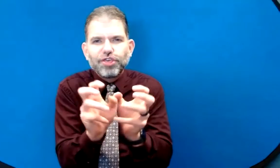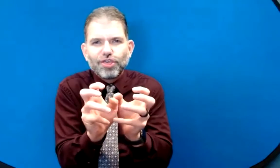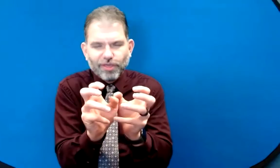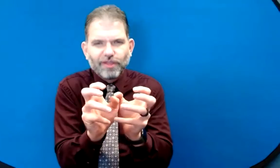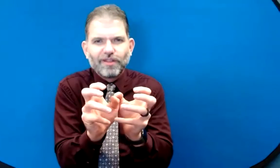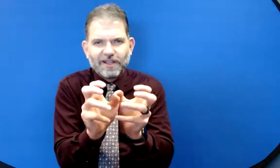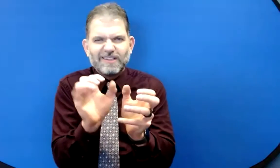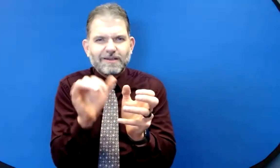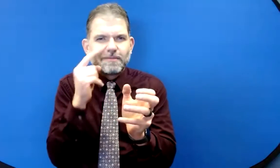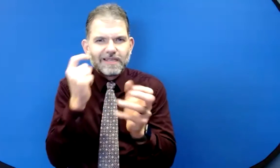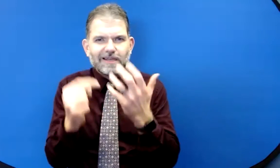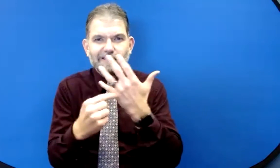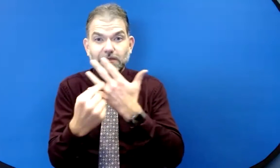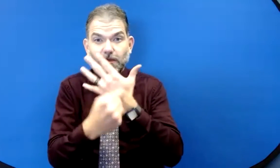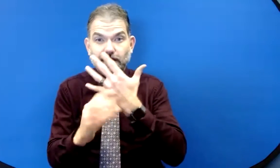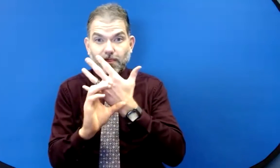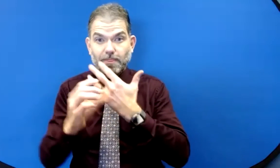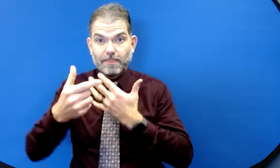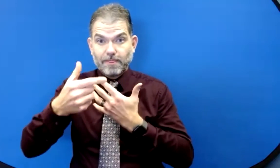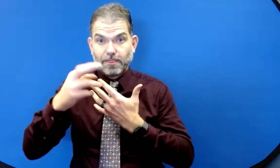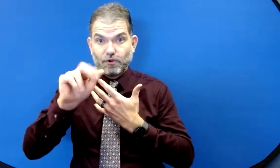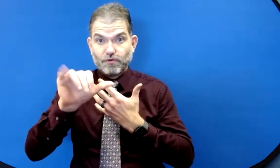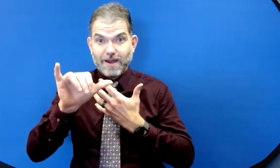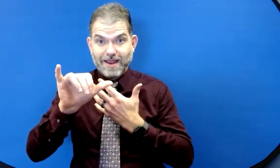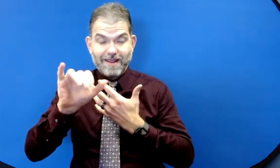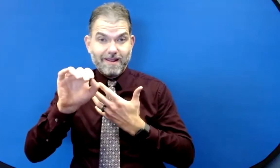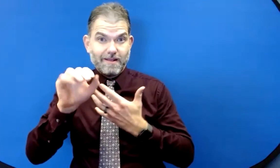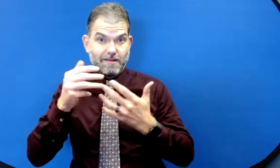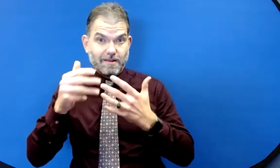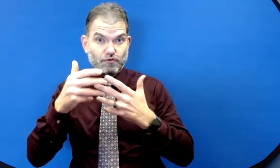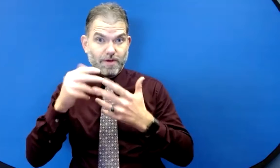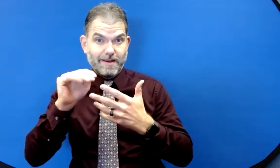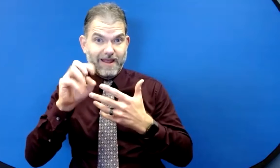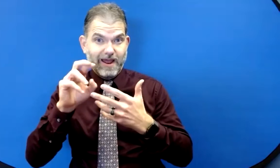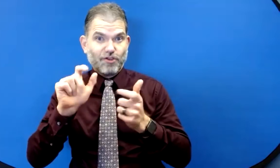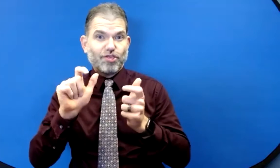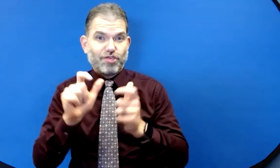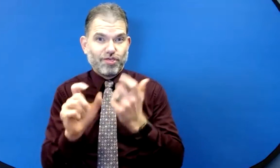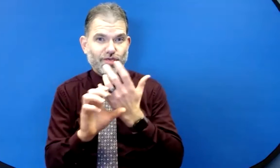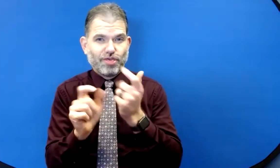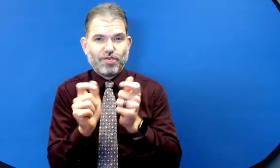ASL Interpreter: that their brain really has shrunk ASL Interpreter: because the gray matter